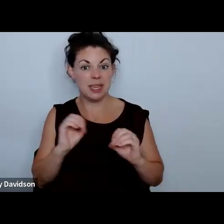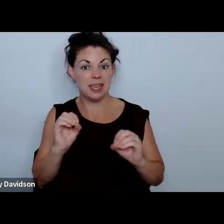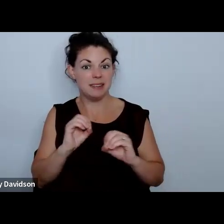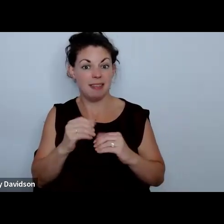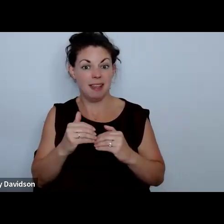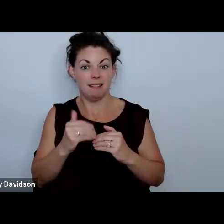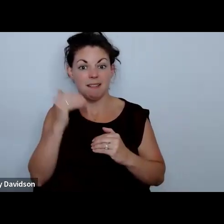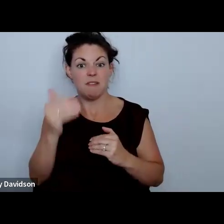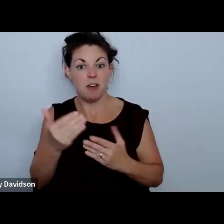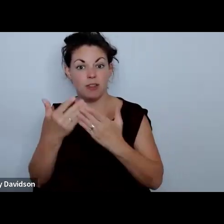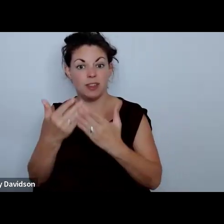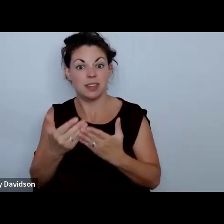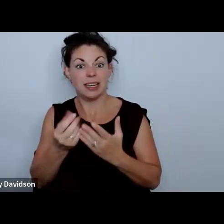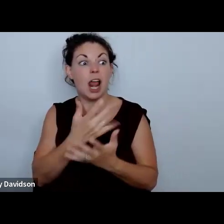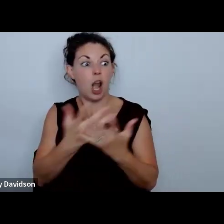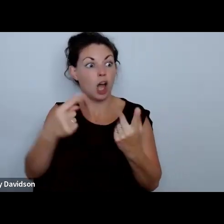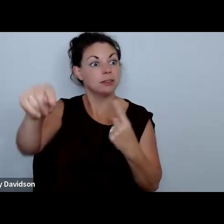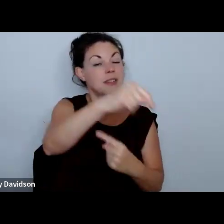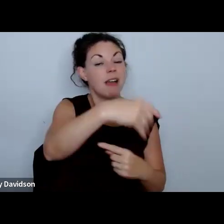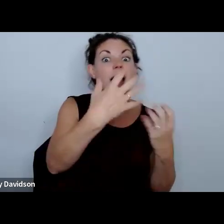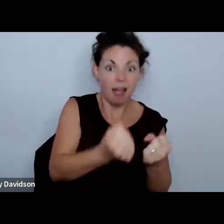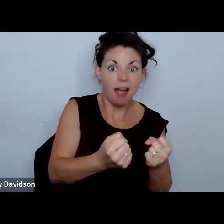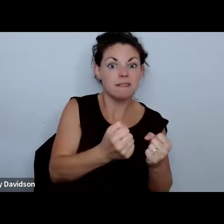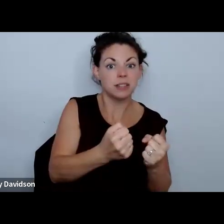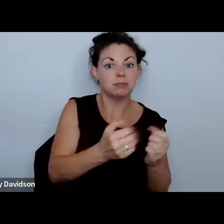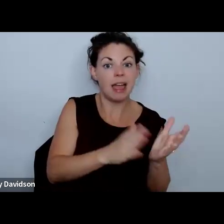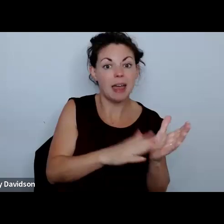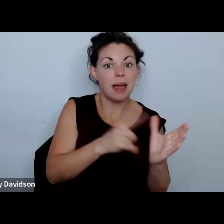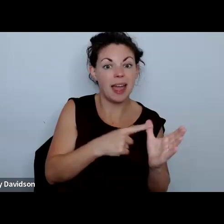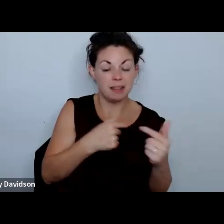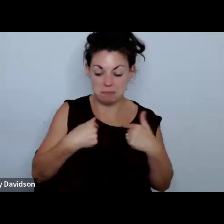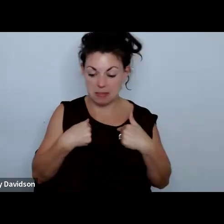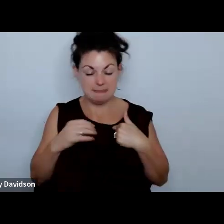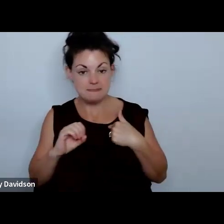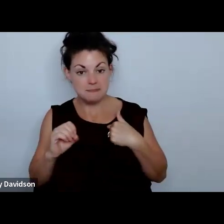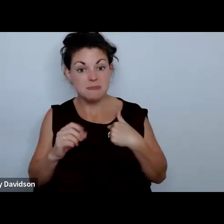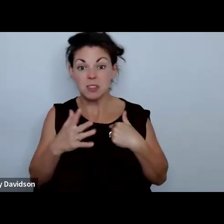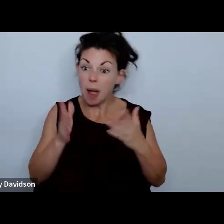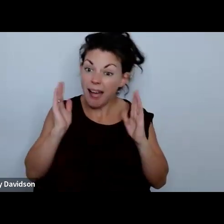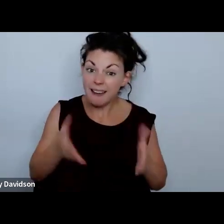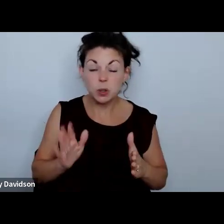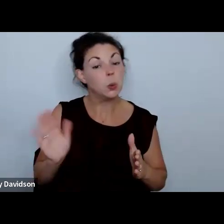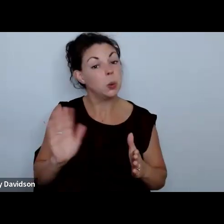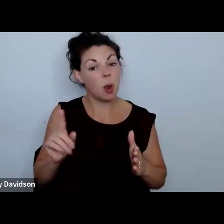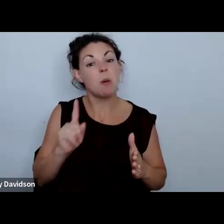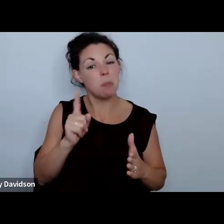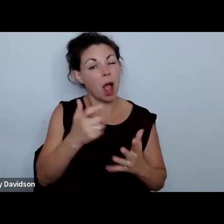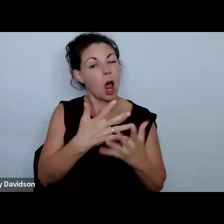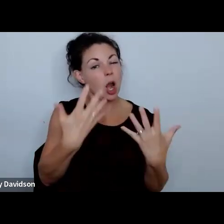but I was intimidated by the idea of going into an office environment for three months. I thought people would just sort